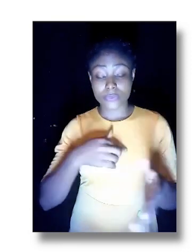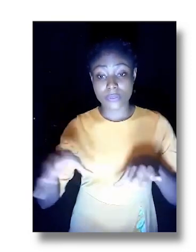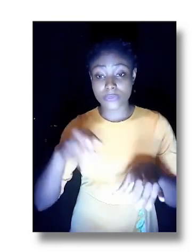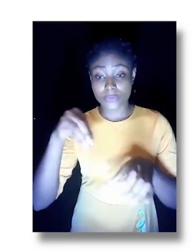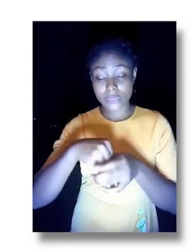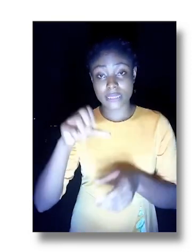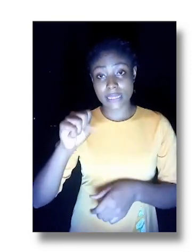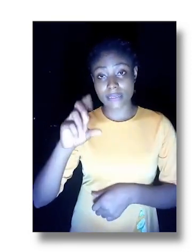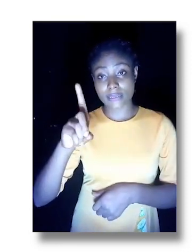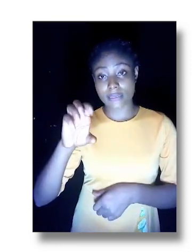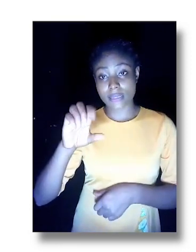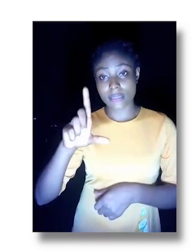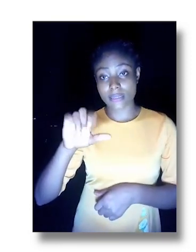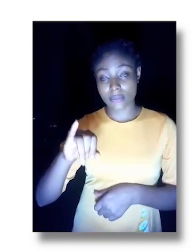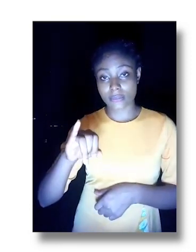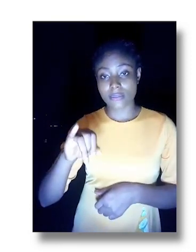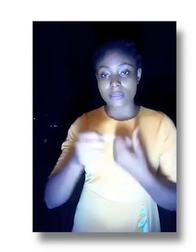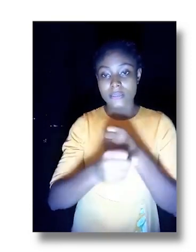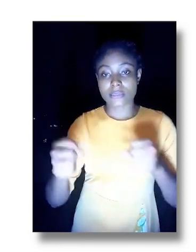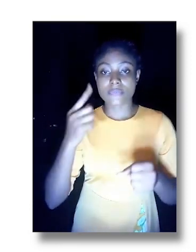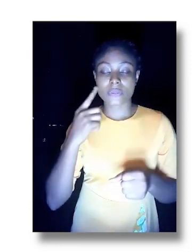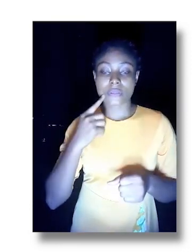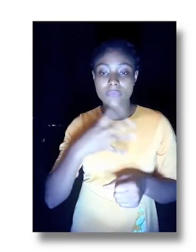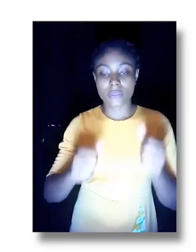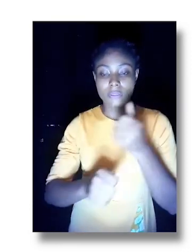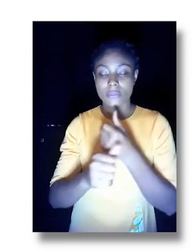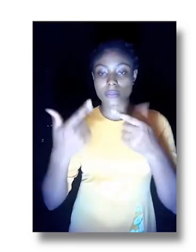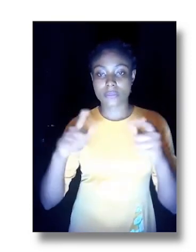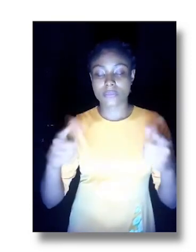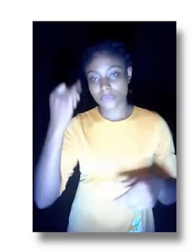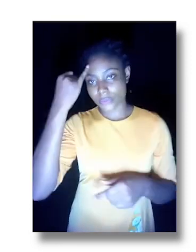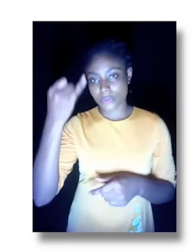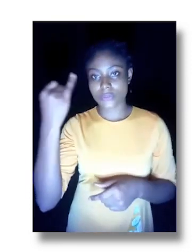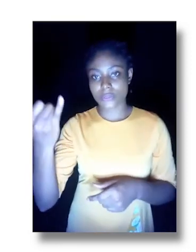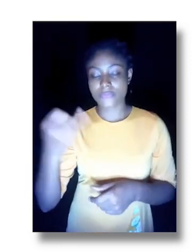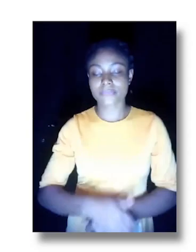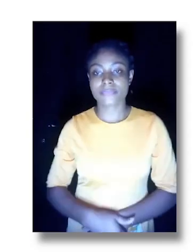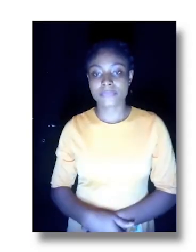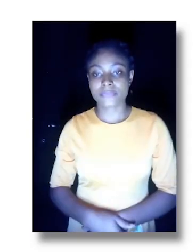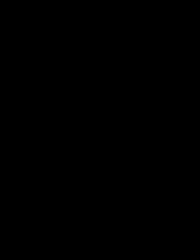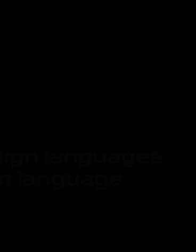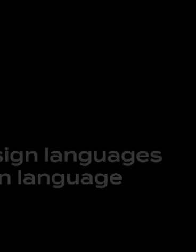This is what we do in S-DELI - Save the Deaf and Endangered Languages Initiative.